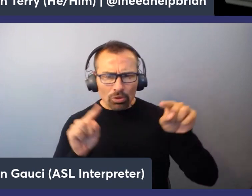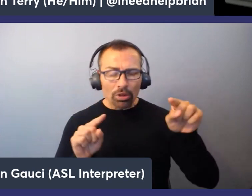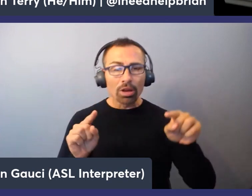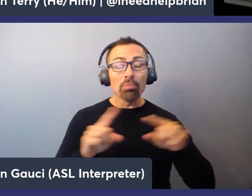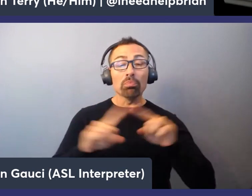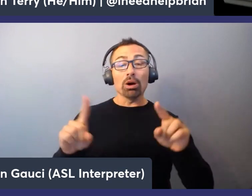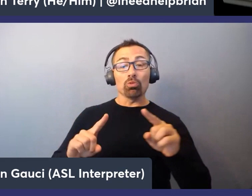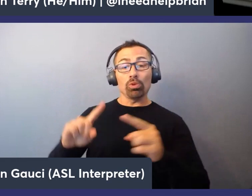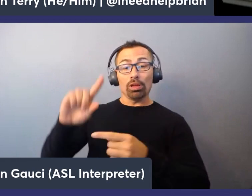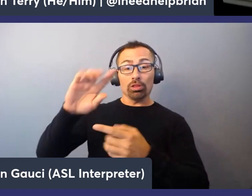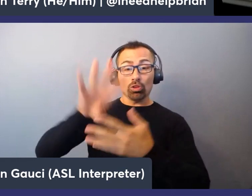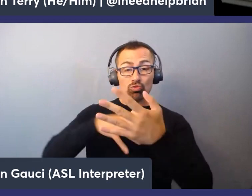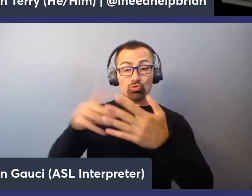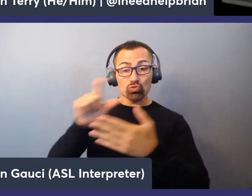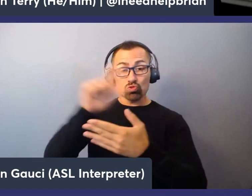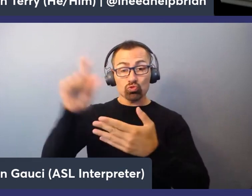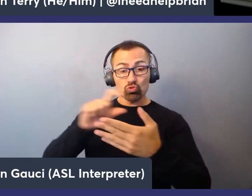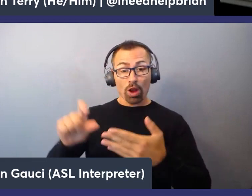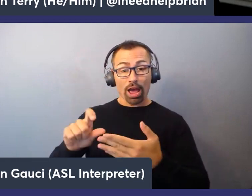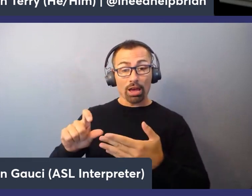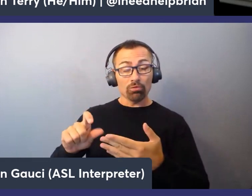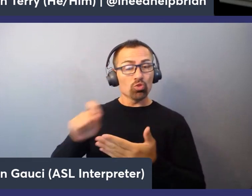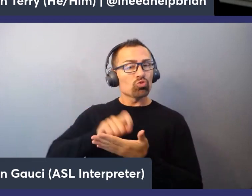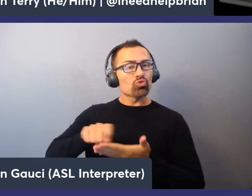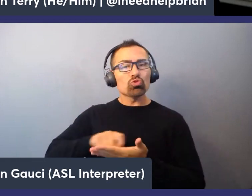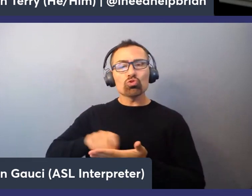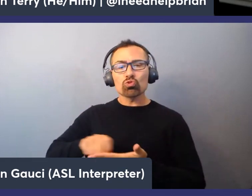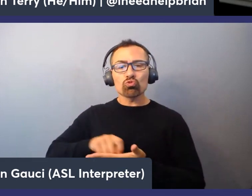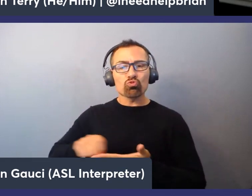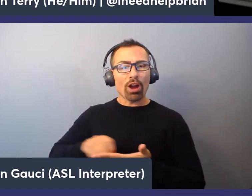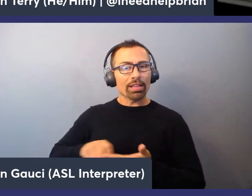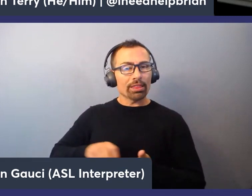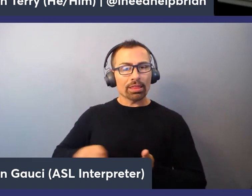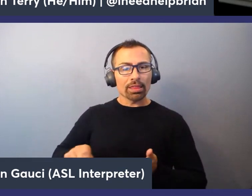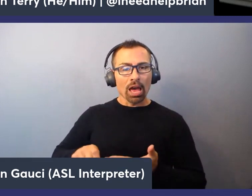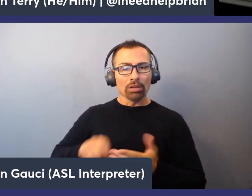it's basically, you can pull back more complex sets of data